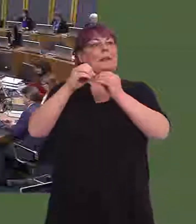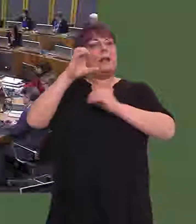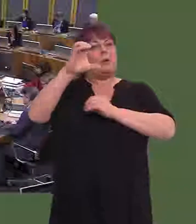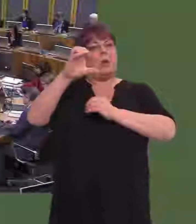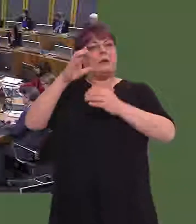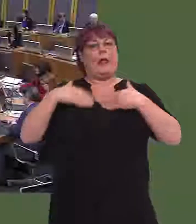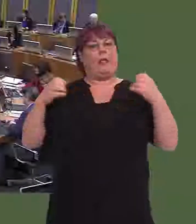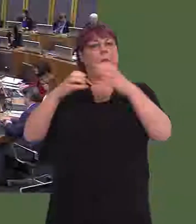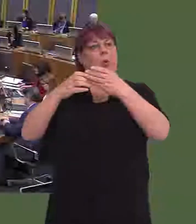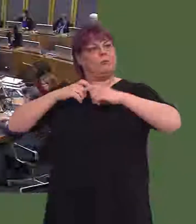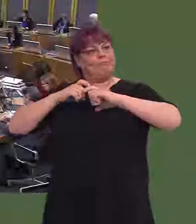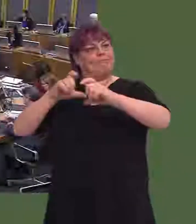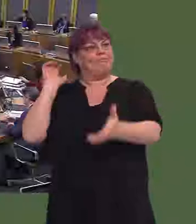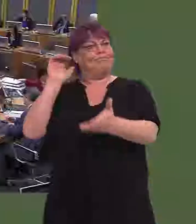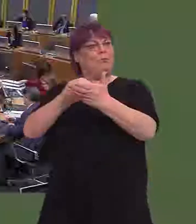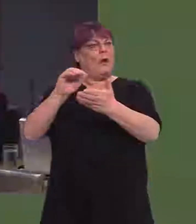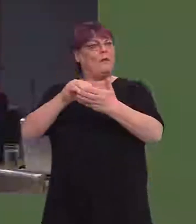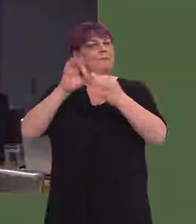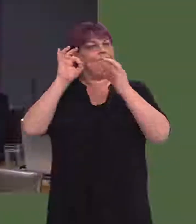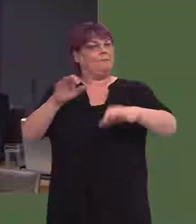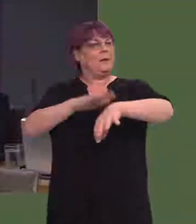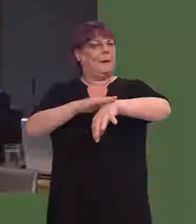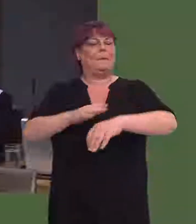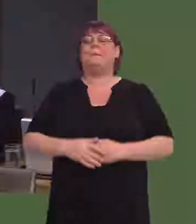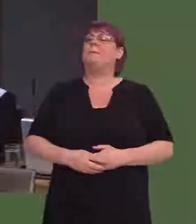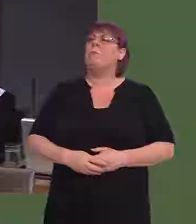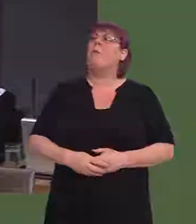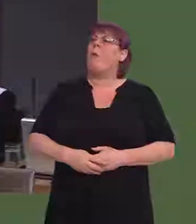Rhun ap Iorwerth AM: Thank you for that response.